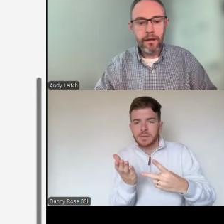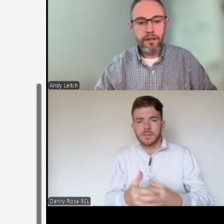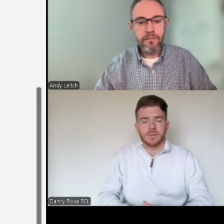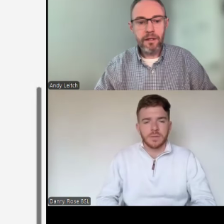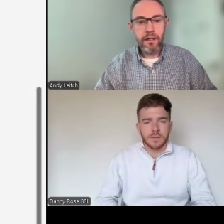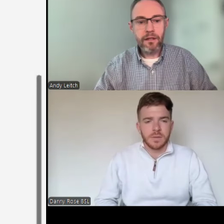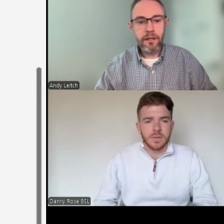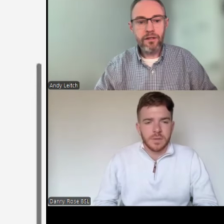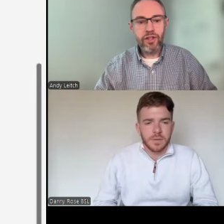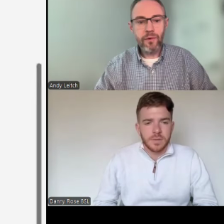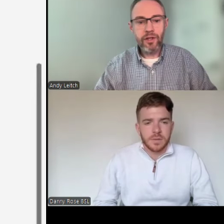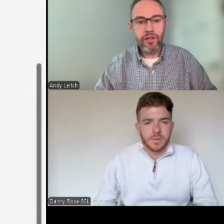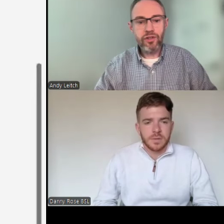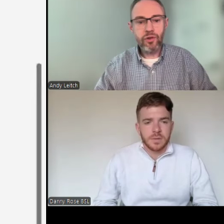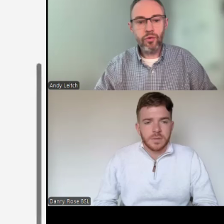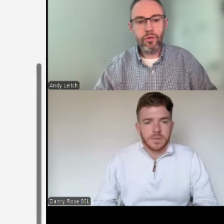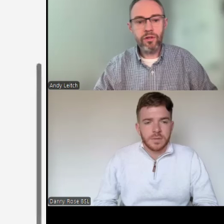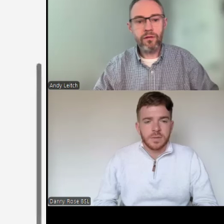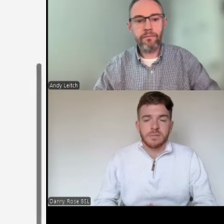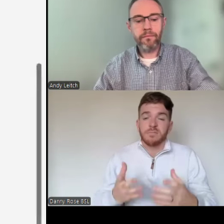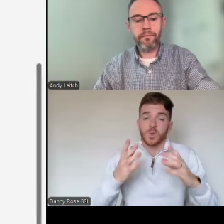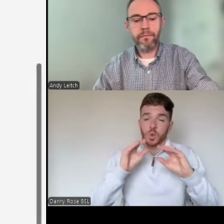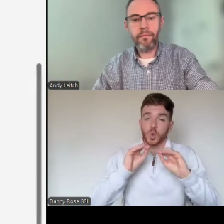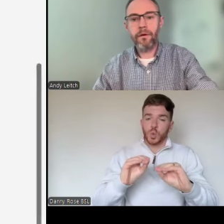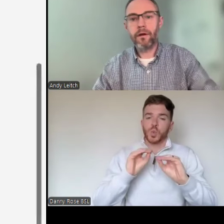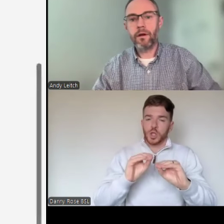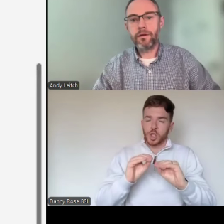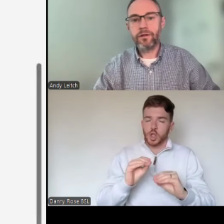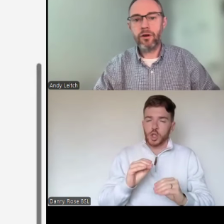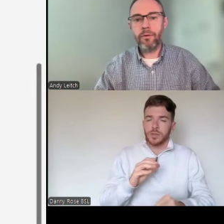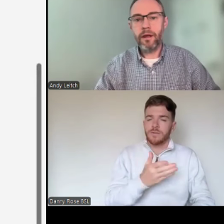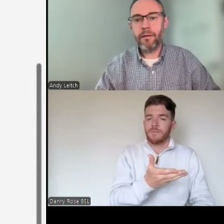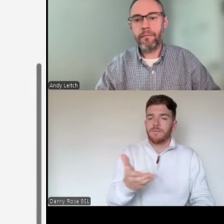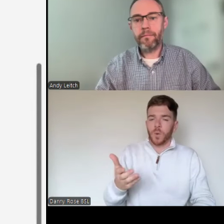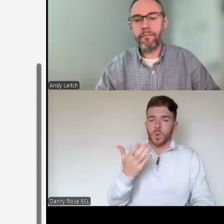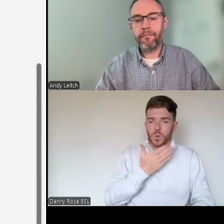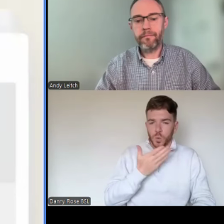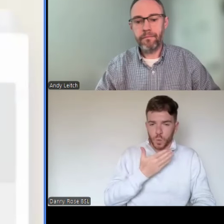The intermediate is tuition in schools. Just copy that.